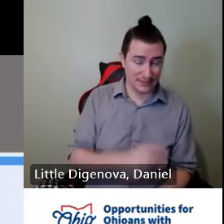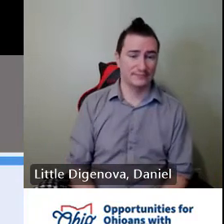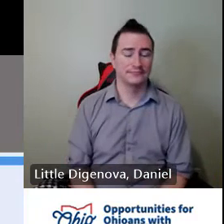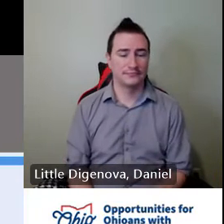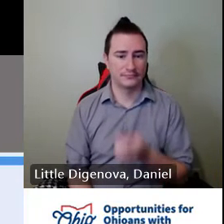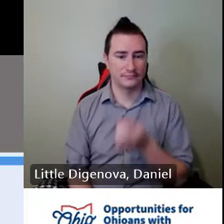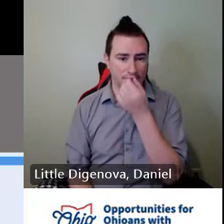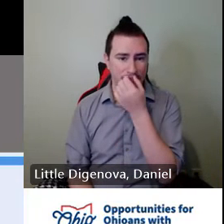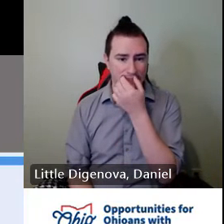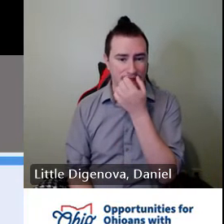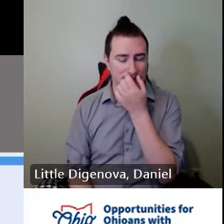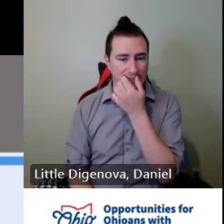Shelly, what do our attendees think?